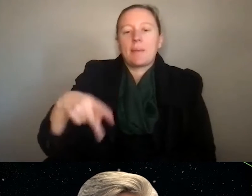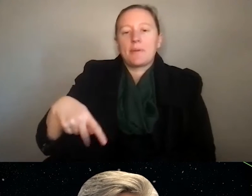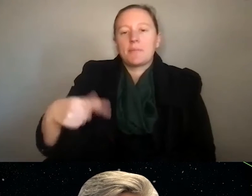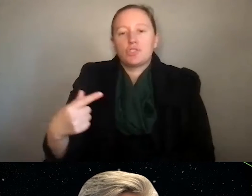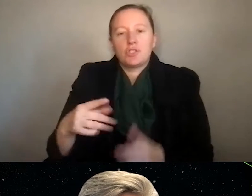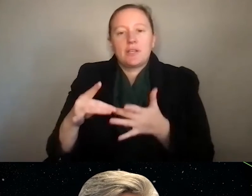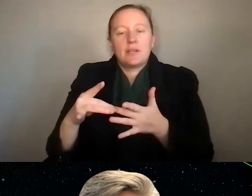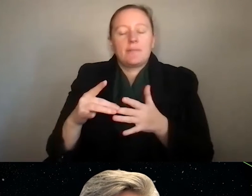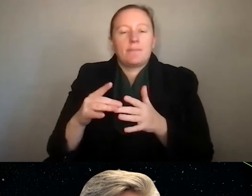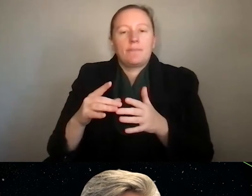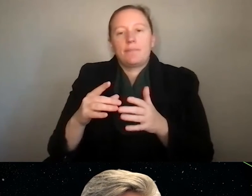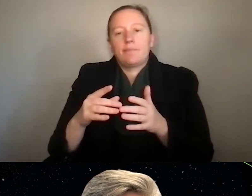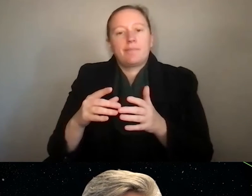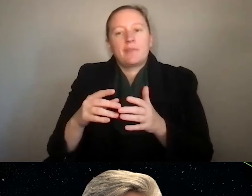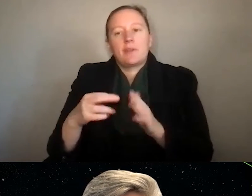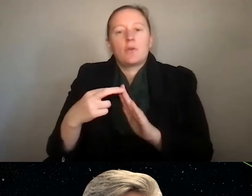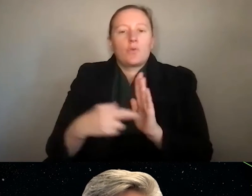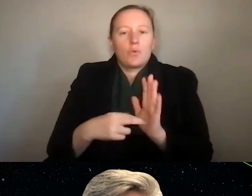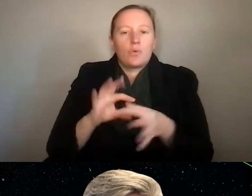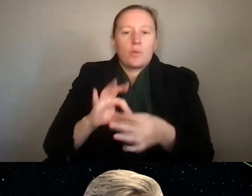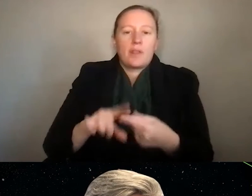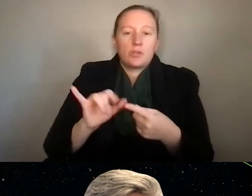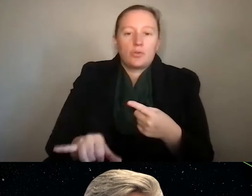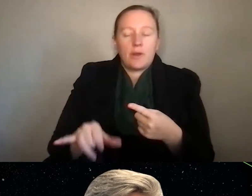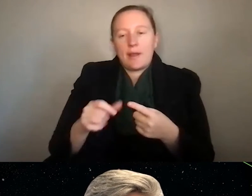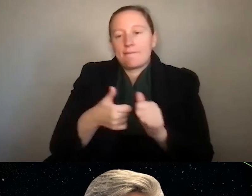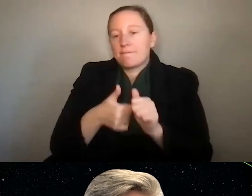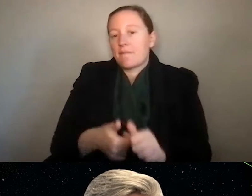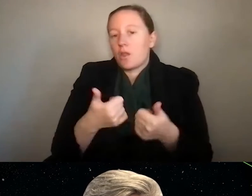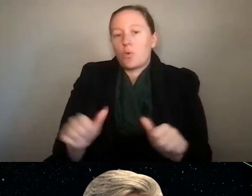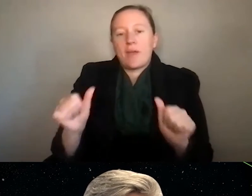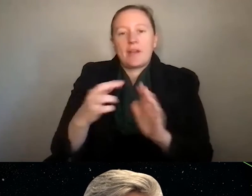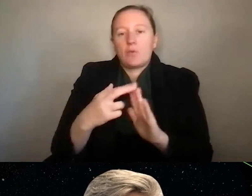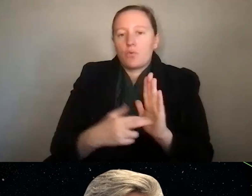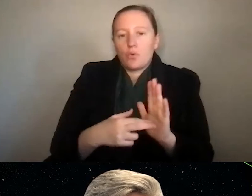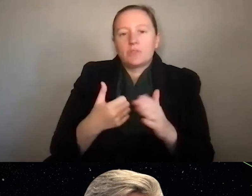you're following anything in the solicitation also,